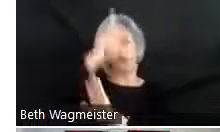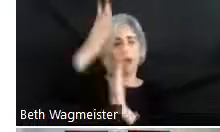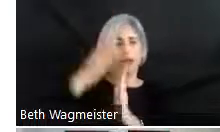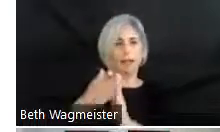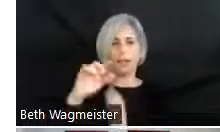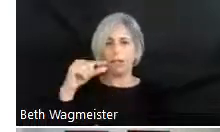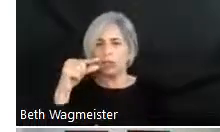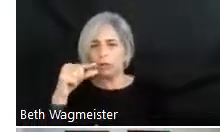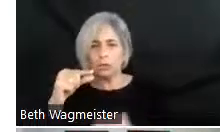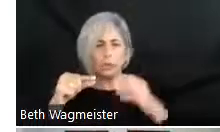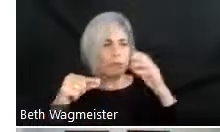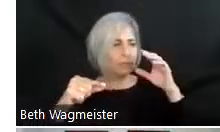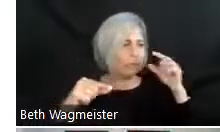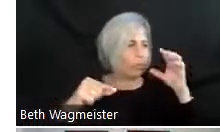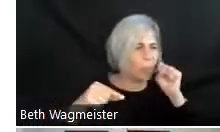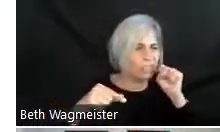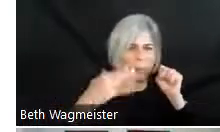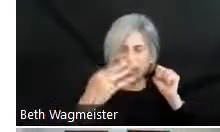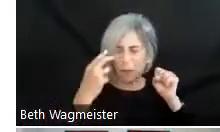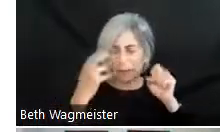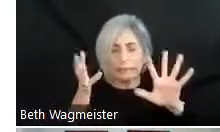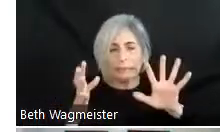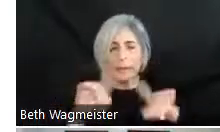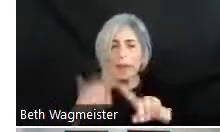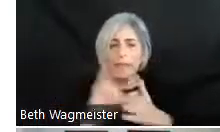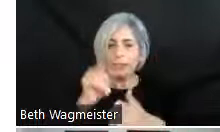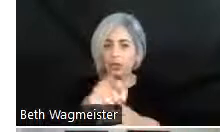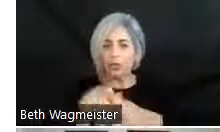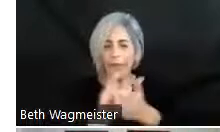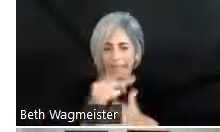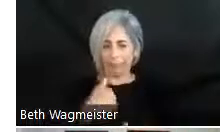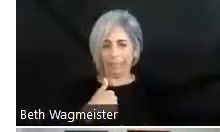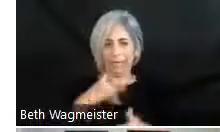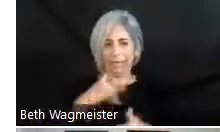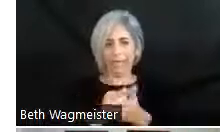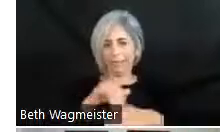color blind, I can't tell. That's you, that's me, that's the accessibility consultant on the team.